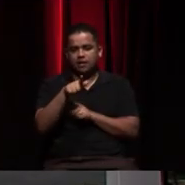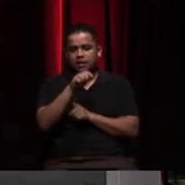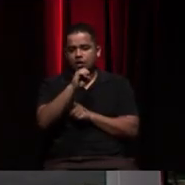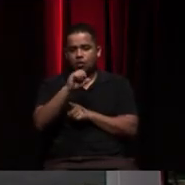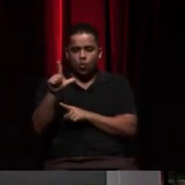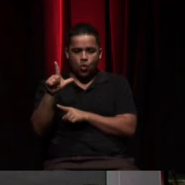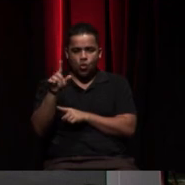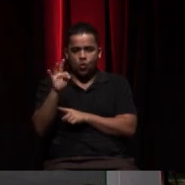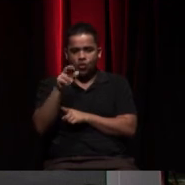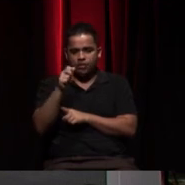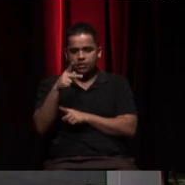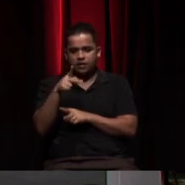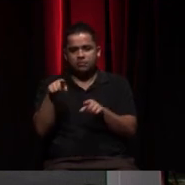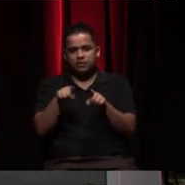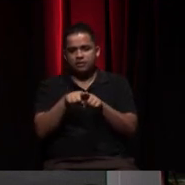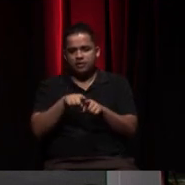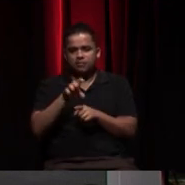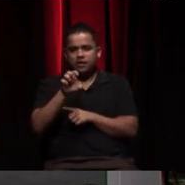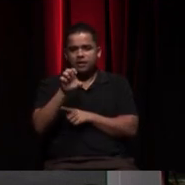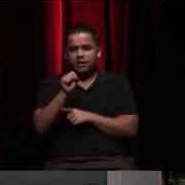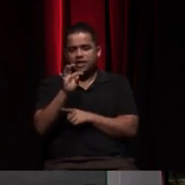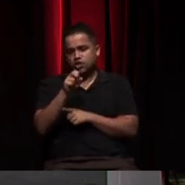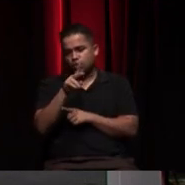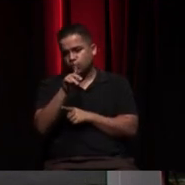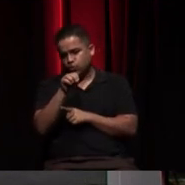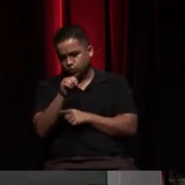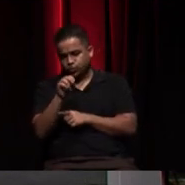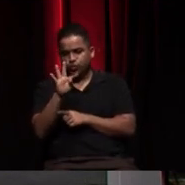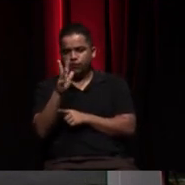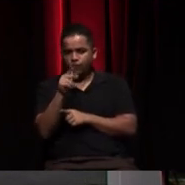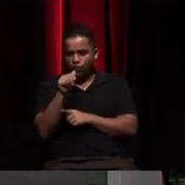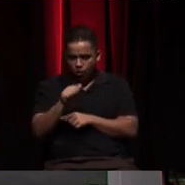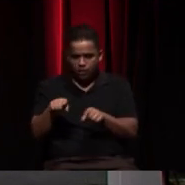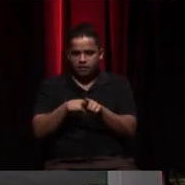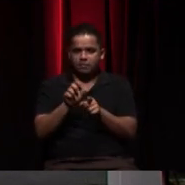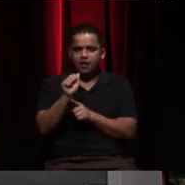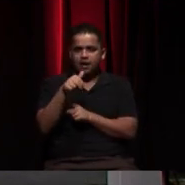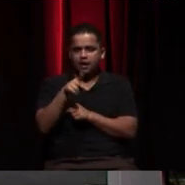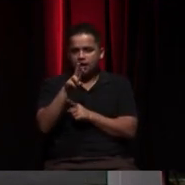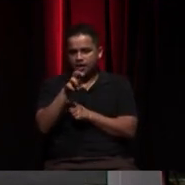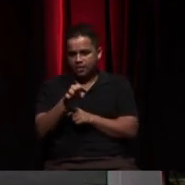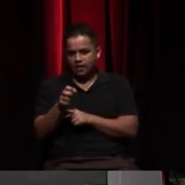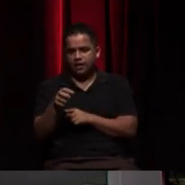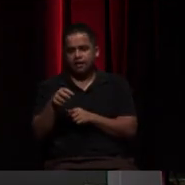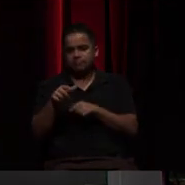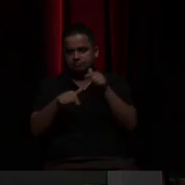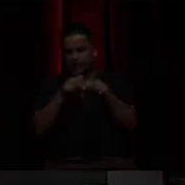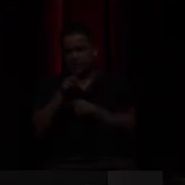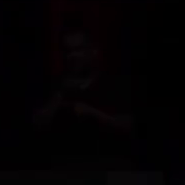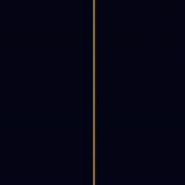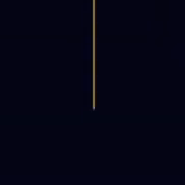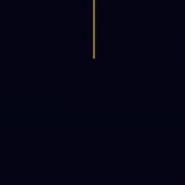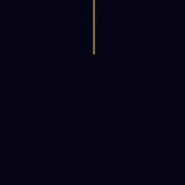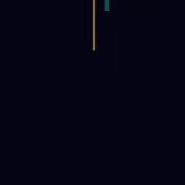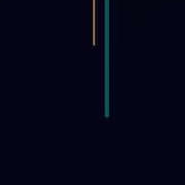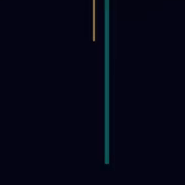Cleusa Turra, from Estudio Folha, and André Maleronka, from Vice. Thank you very much. 1226 3500:18:56,806 --> 00:18:58,824 It’s the same model. No people in the streets?